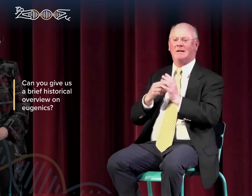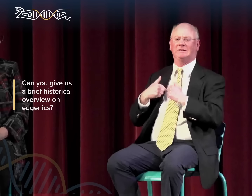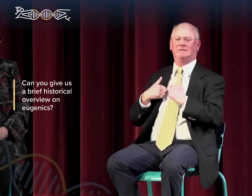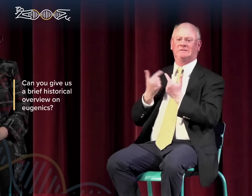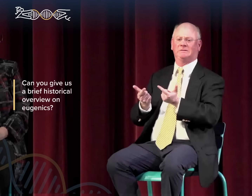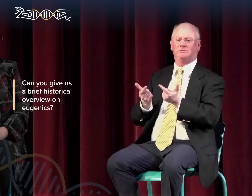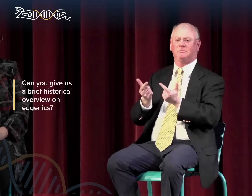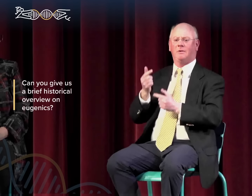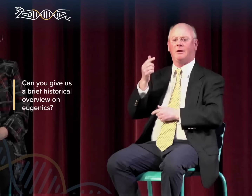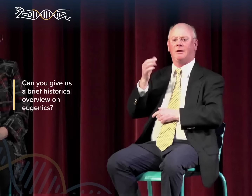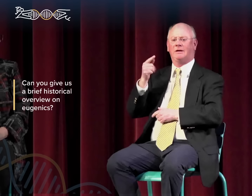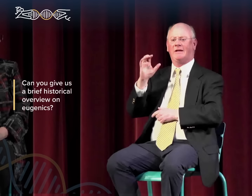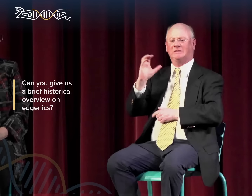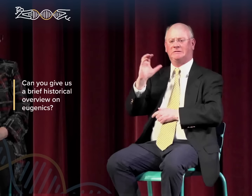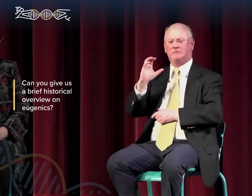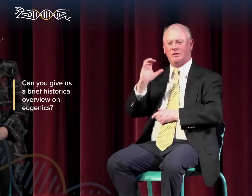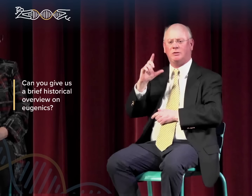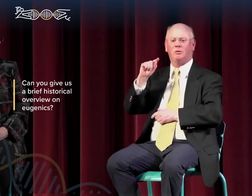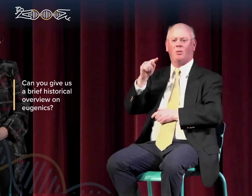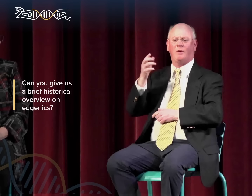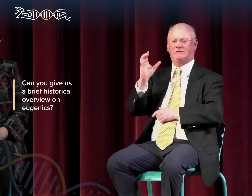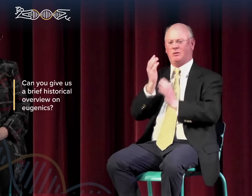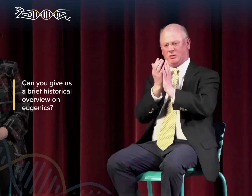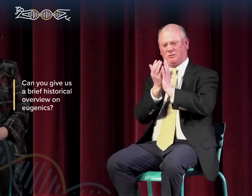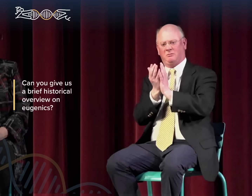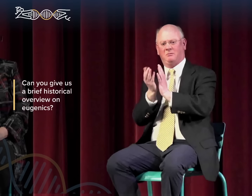with roots in the 19th Century.